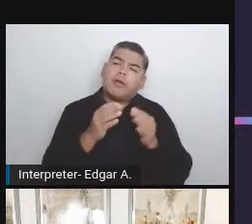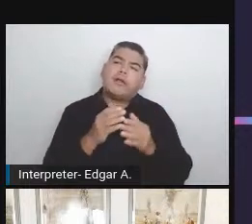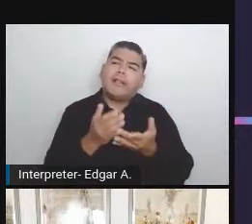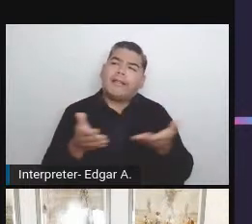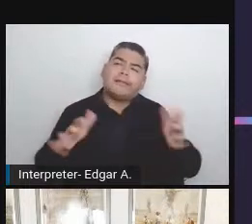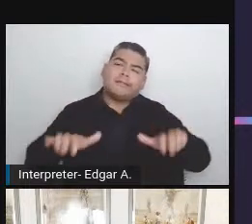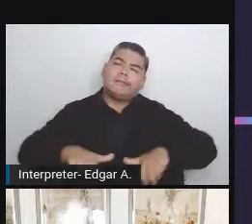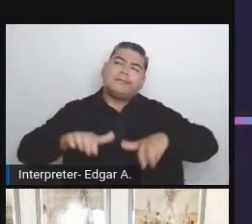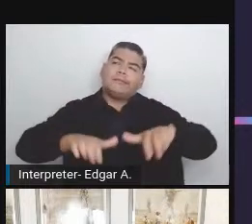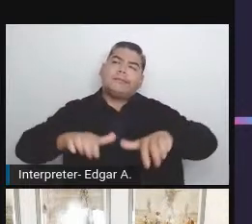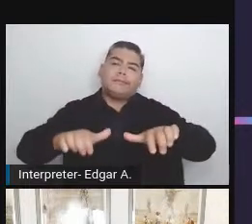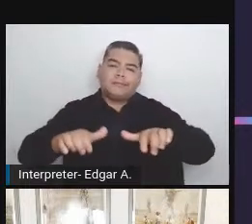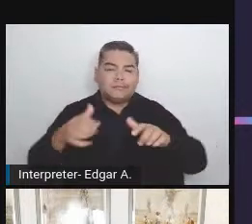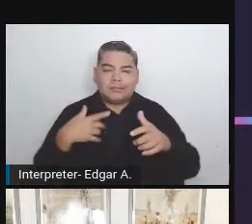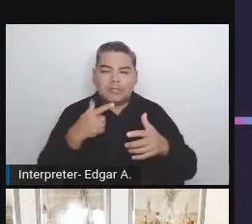more important things to do than waste our time